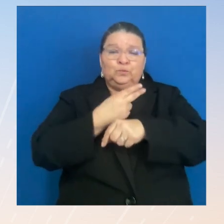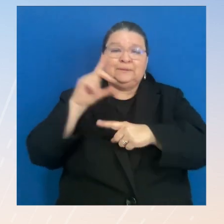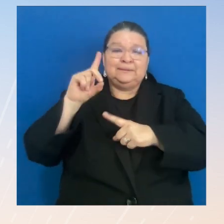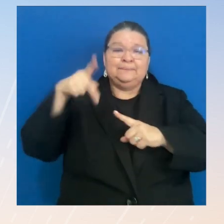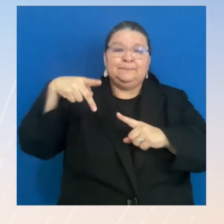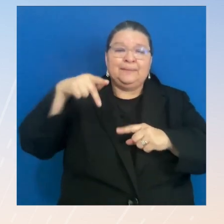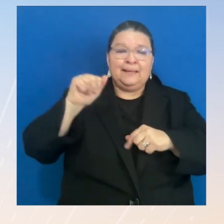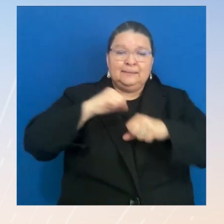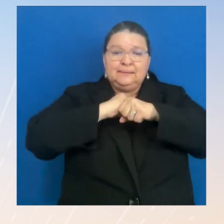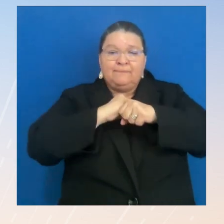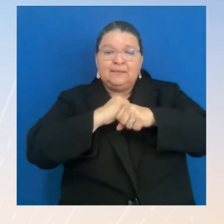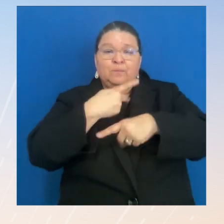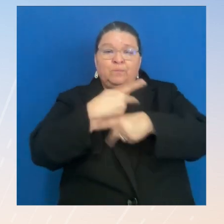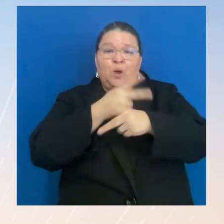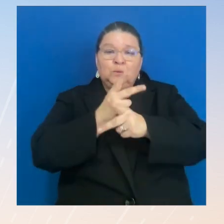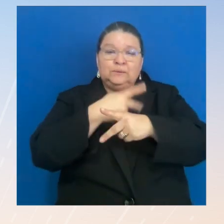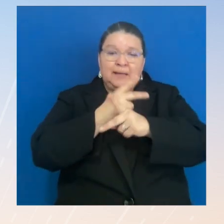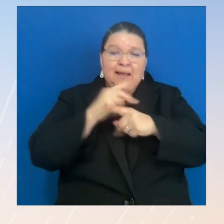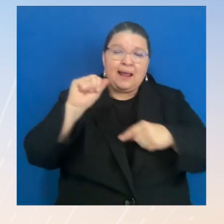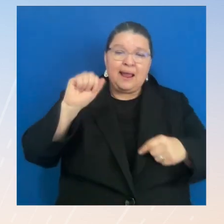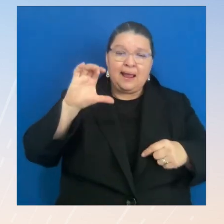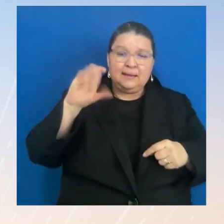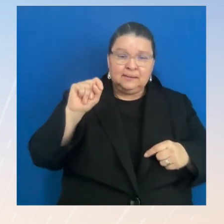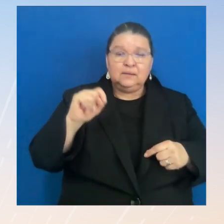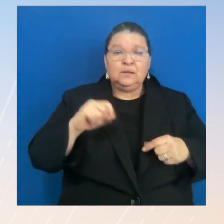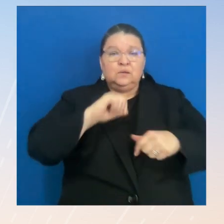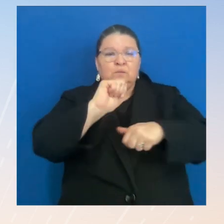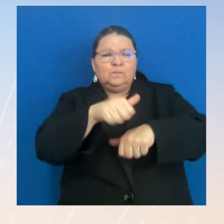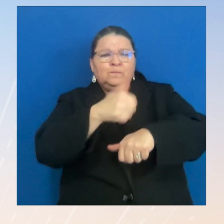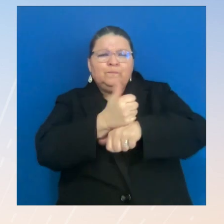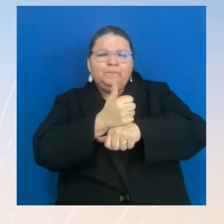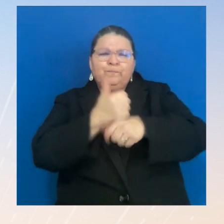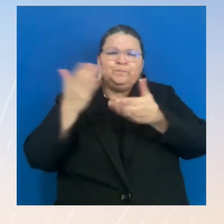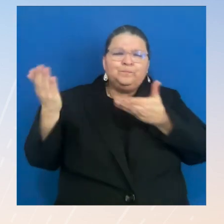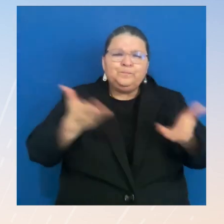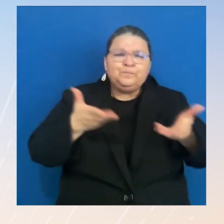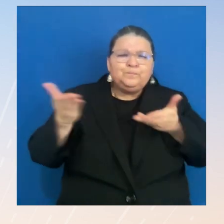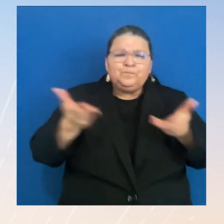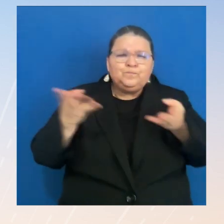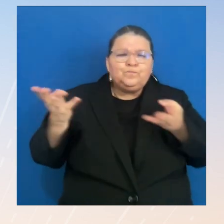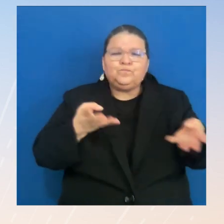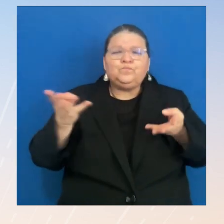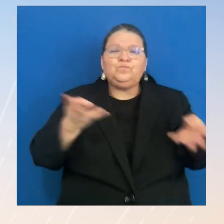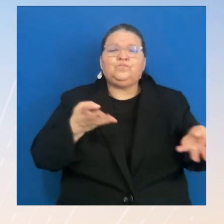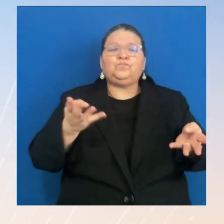Democrats and Republicans, including Senator Manchin, about a range of ideas they have. That's why so many things are on the table.